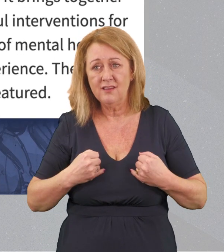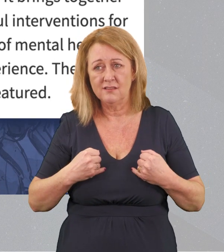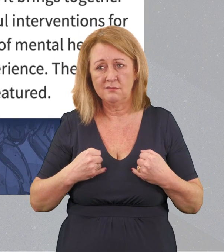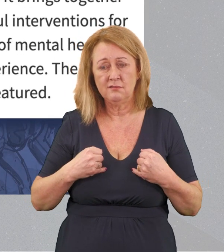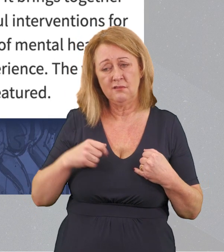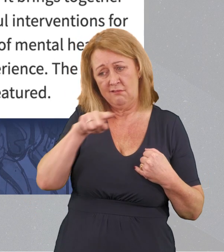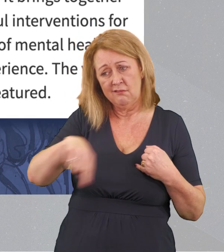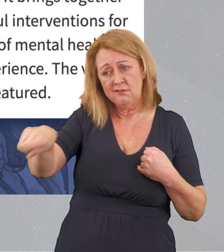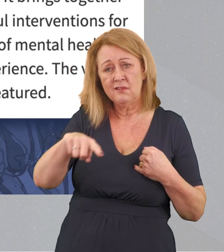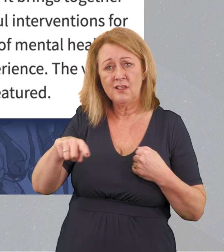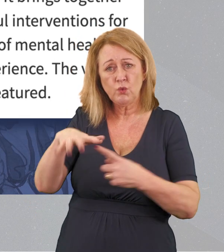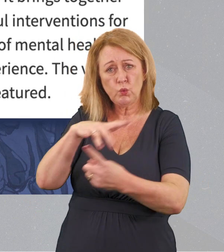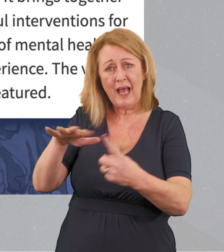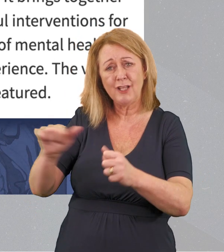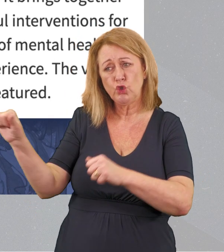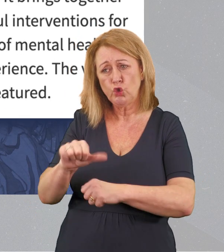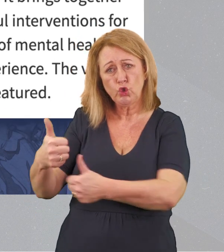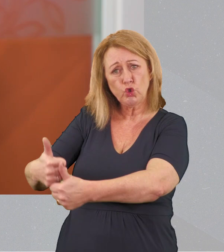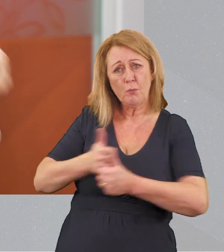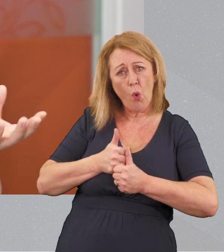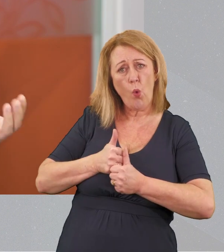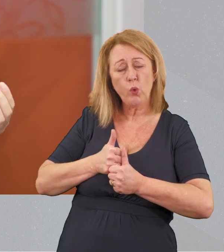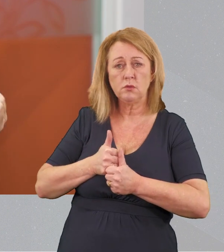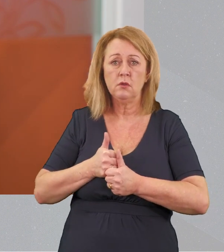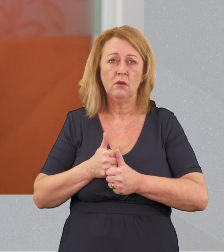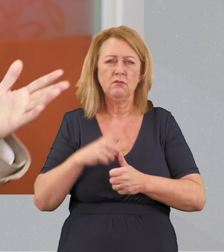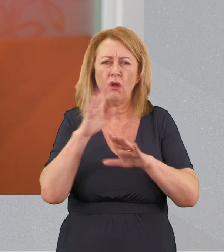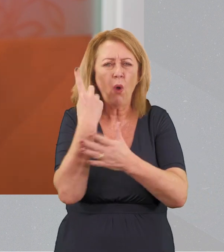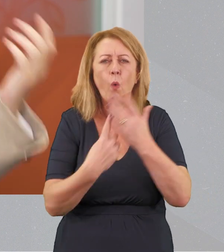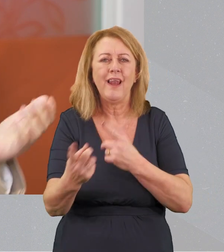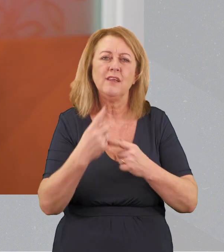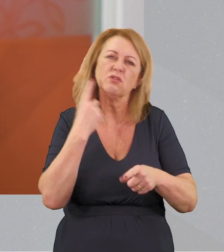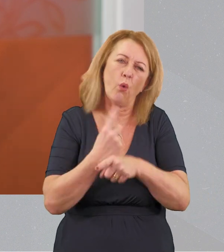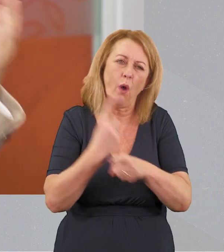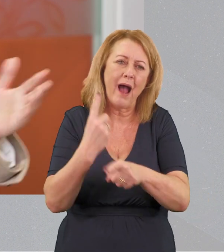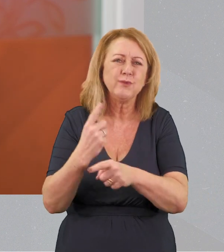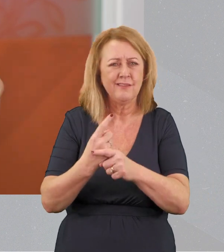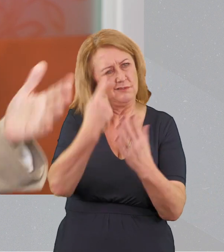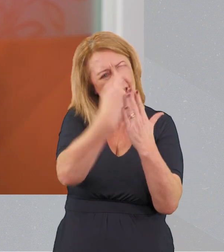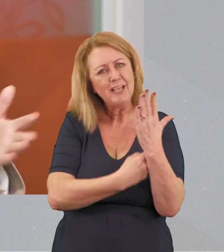You need the society's support such as legislation, so not just talk, not just access to care.